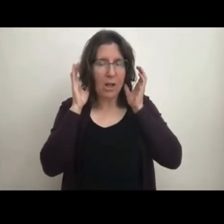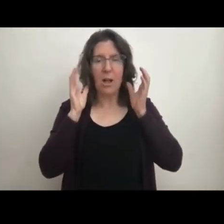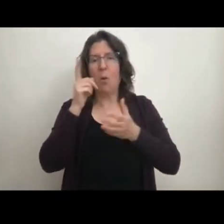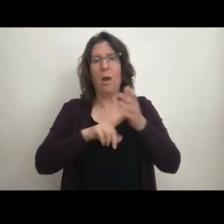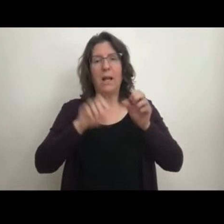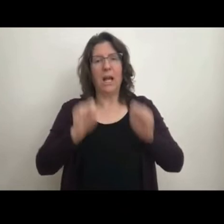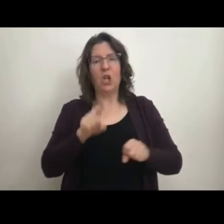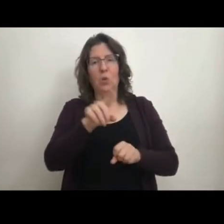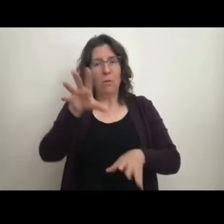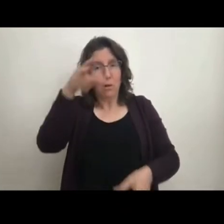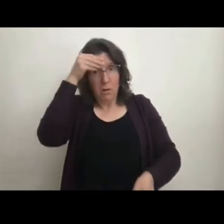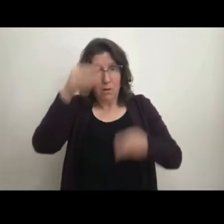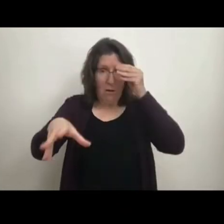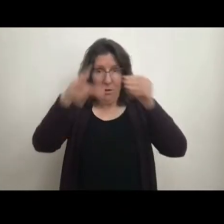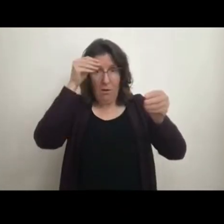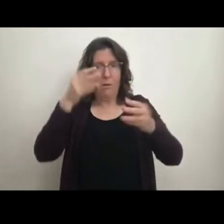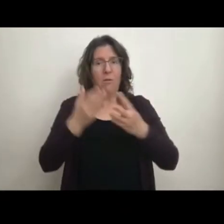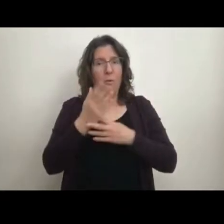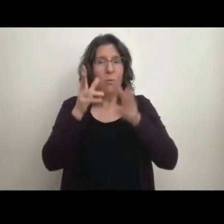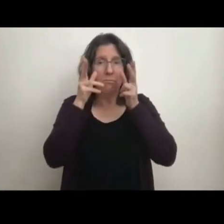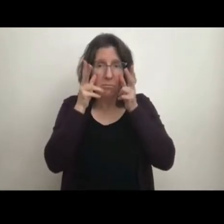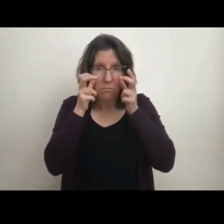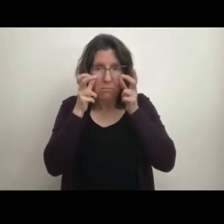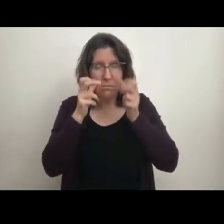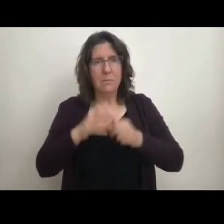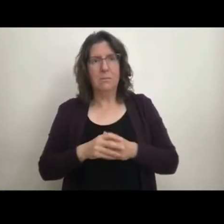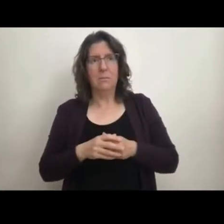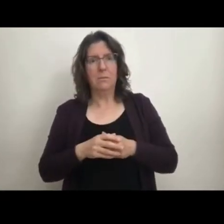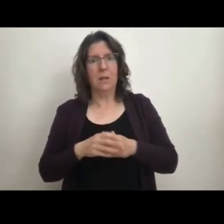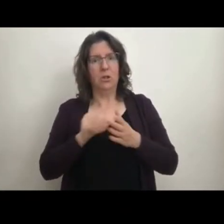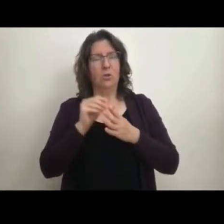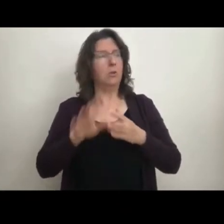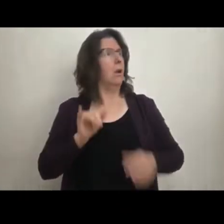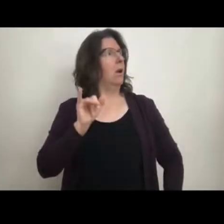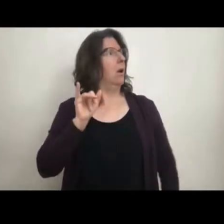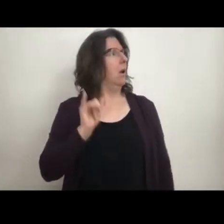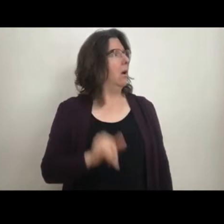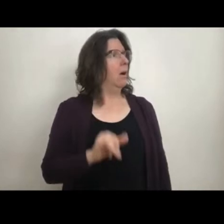I asked them "What are you able to understand in your world through your hearing?"